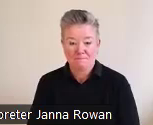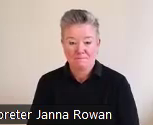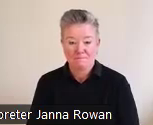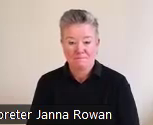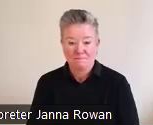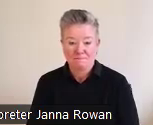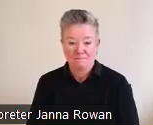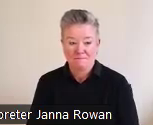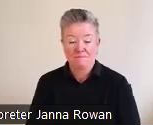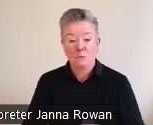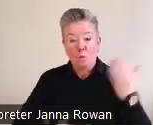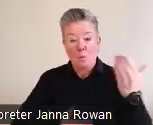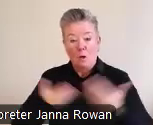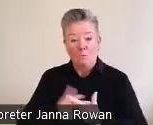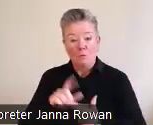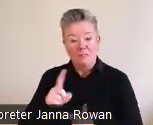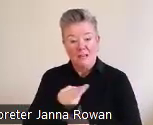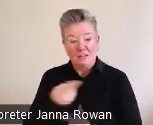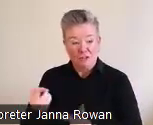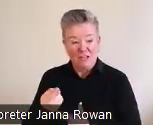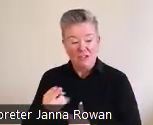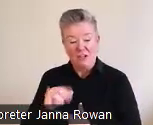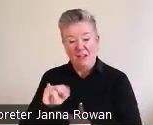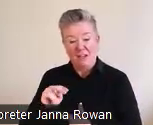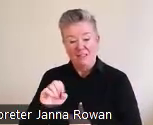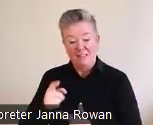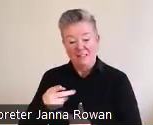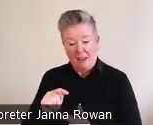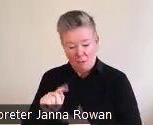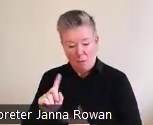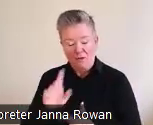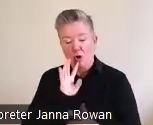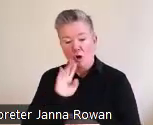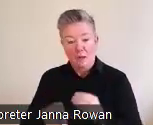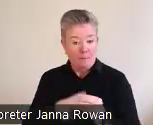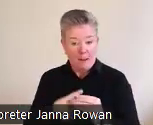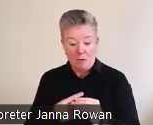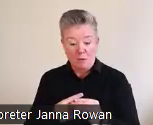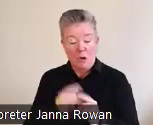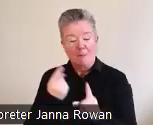KELLY DUNHAM >> Welcome to the DHH Insights series, where we will be talking about "Practical Strategies